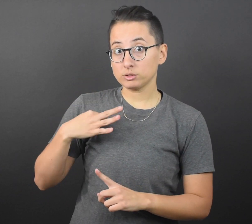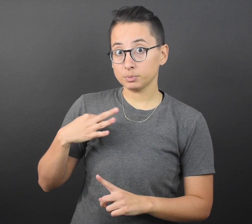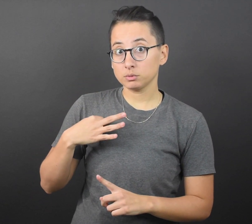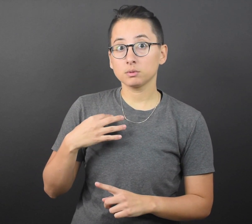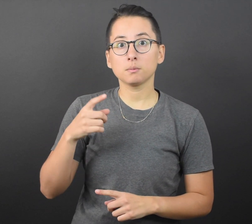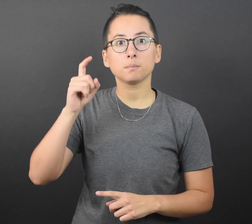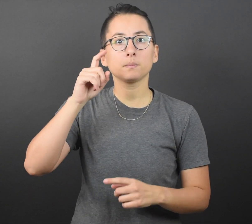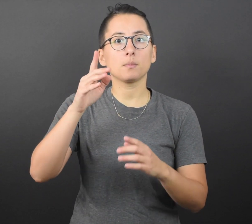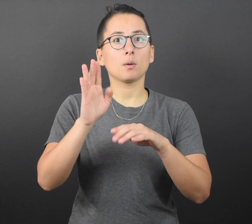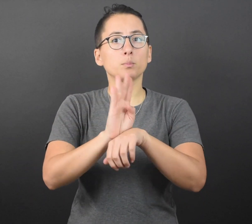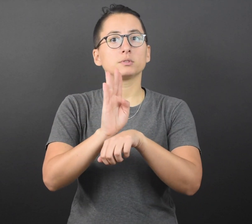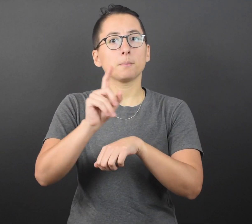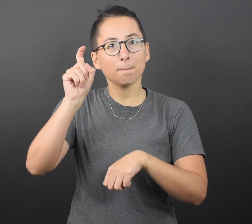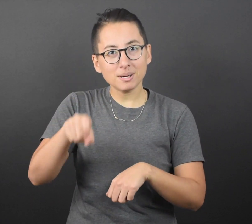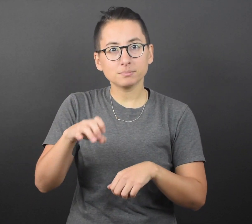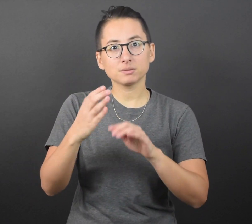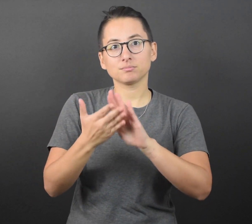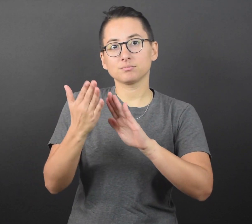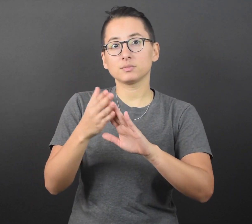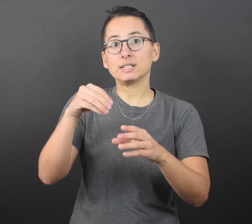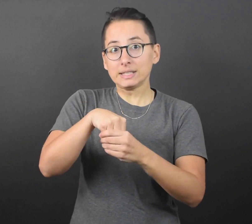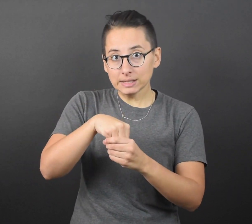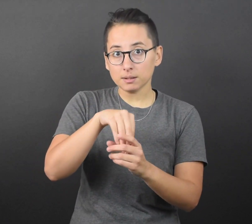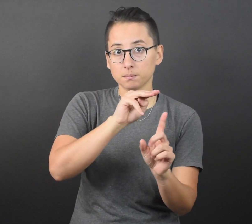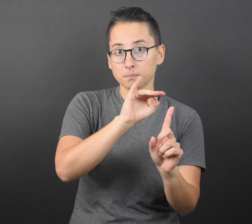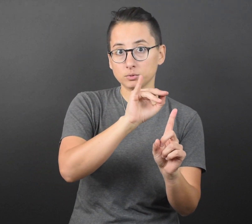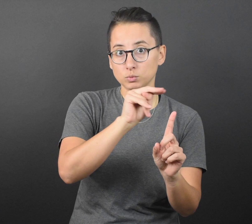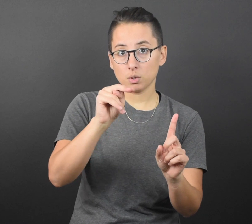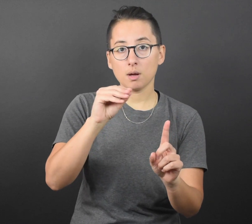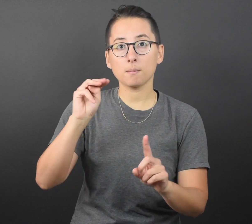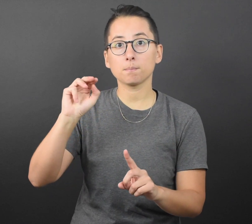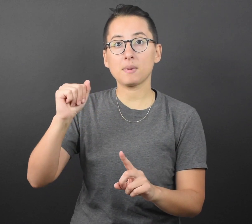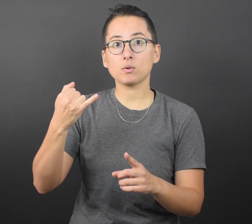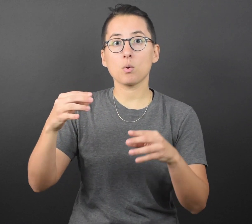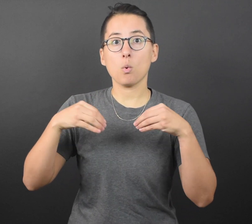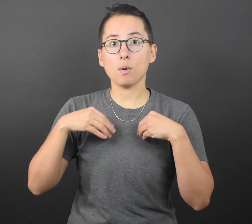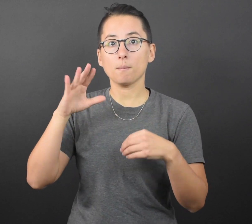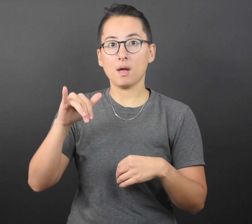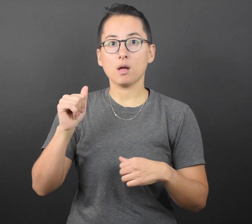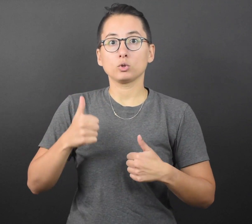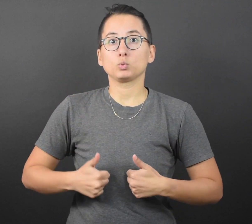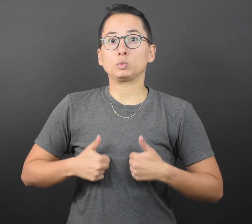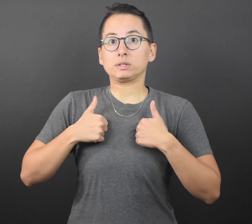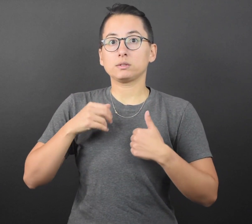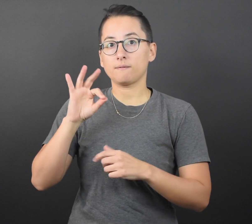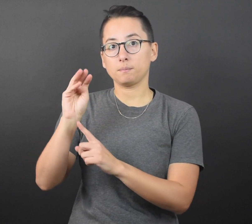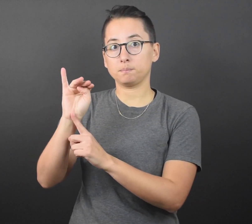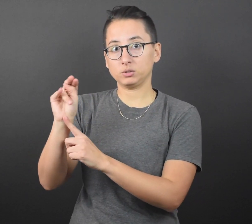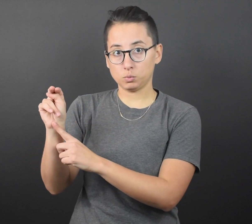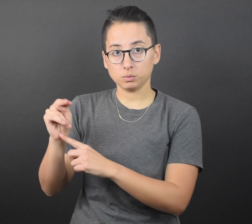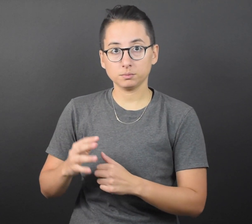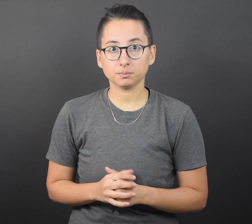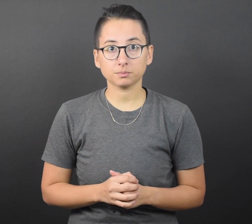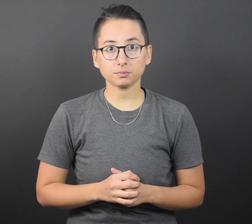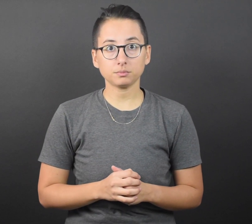$25,000 based on the number of full-time equivalent (FTEs) employees on staff.